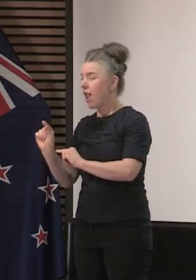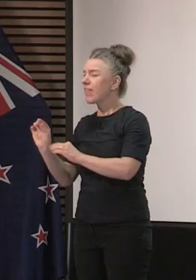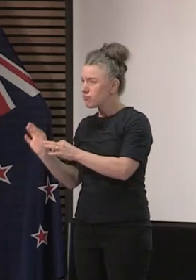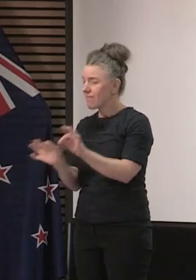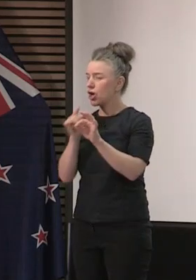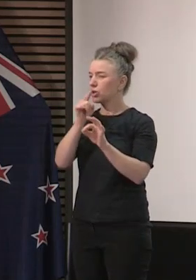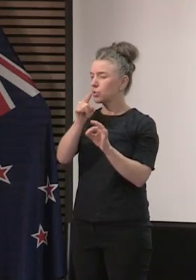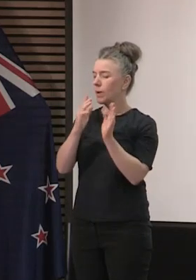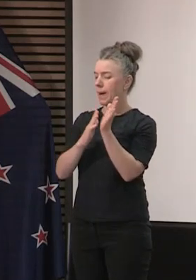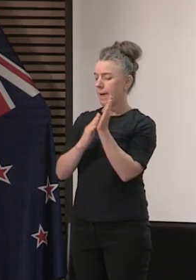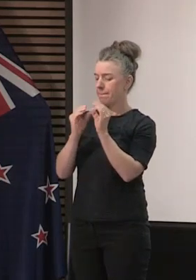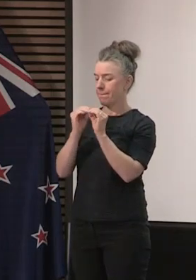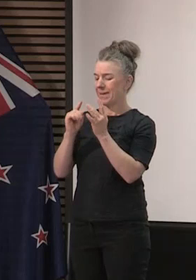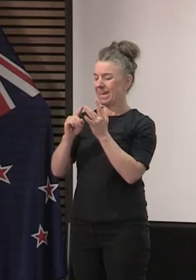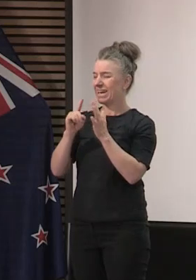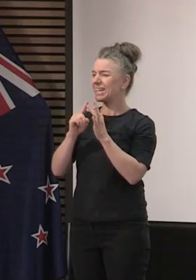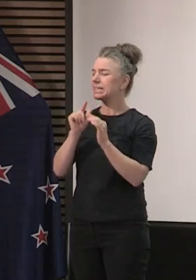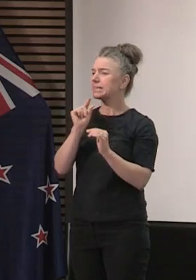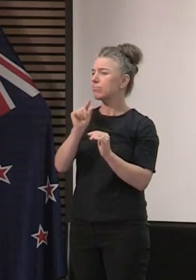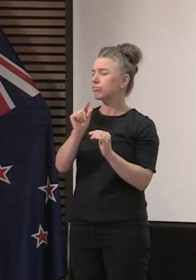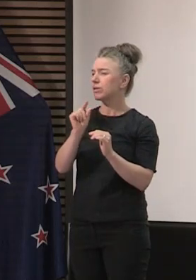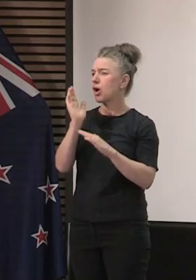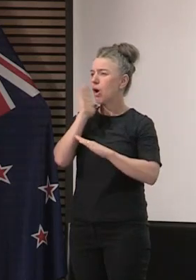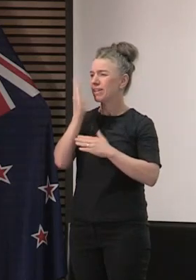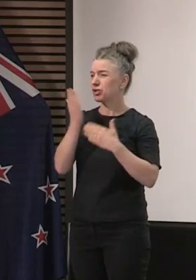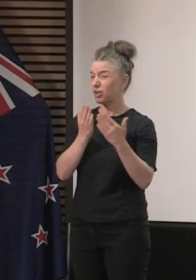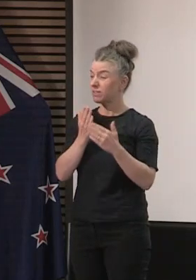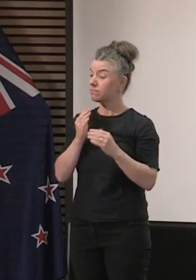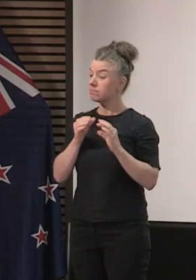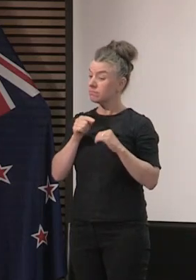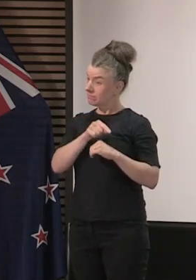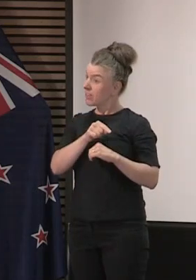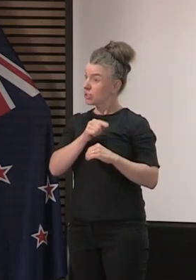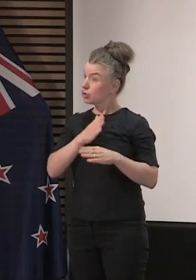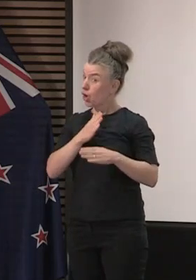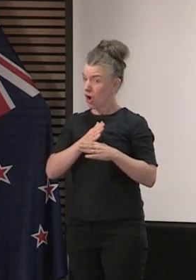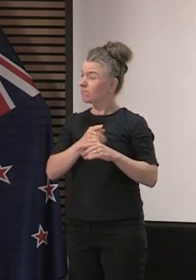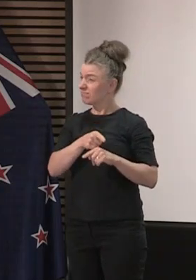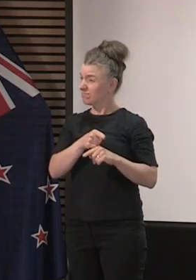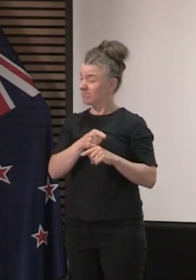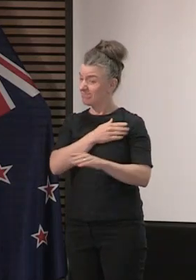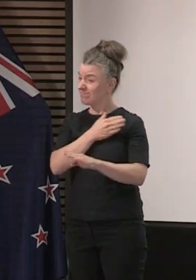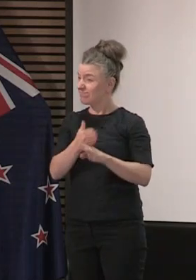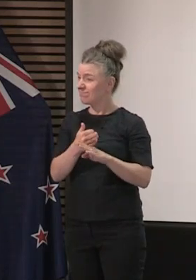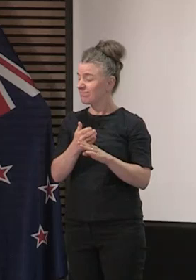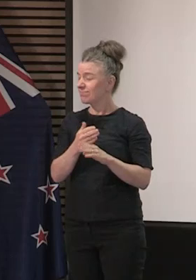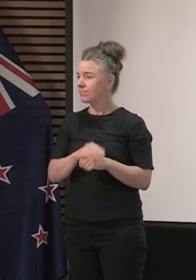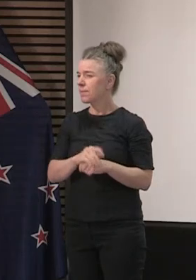accommodation, a stop gap service before they are referred to MBIE's temporary accommodation service. This is